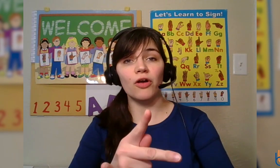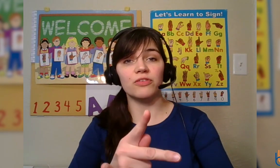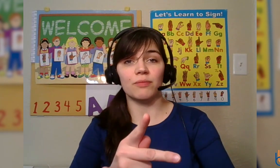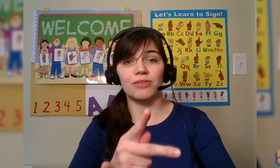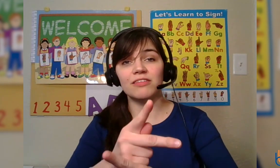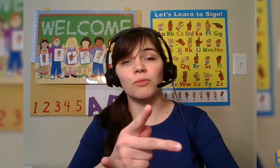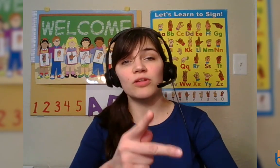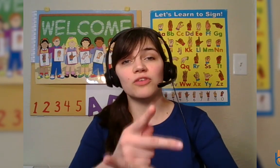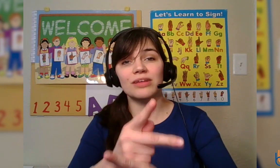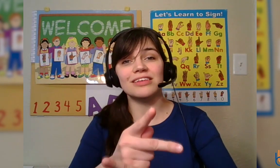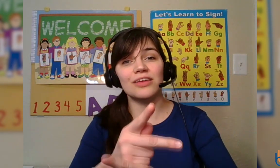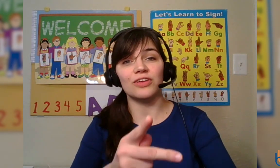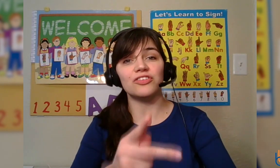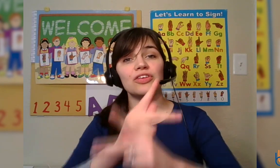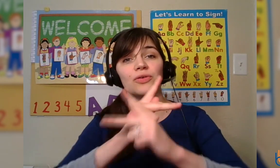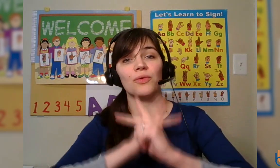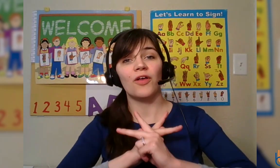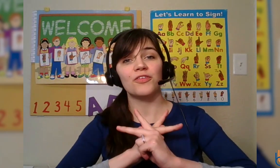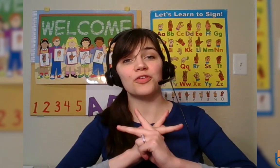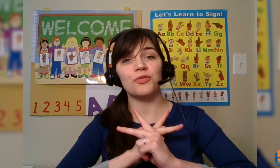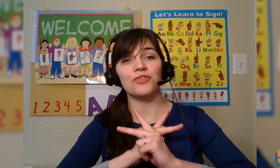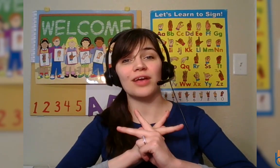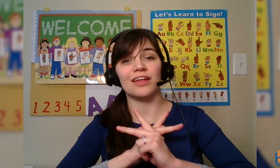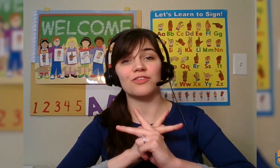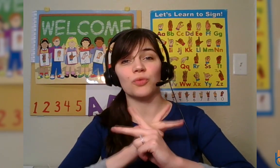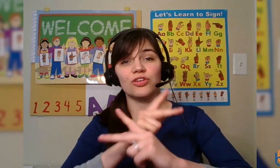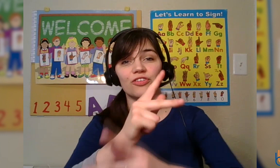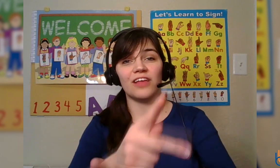something, someone's going to give it to you, so move your hands toward yourself: